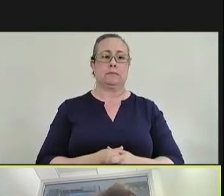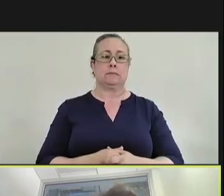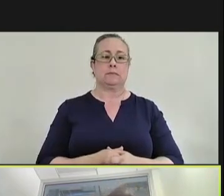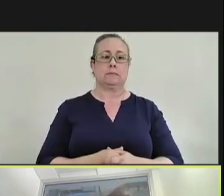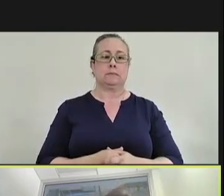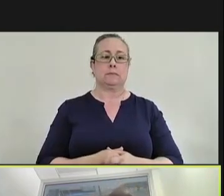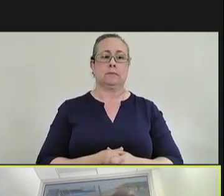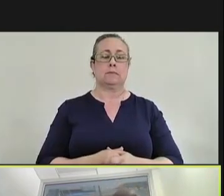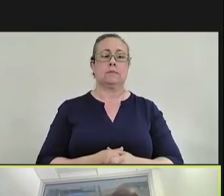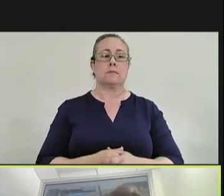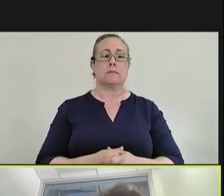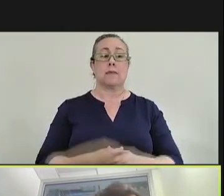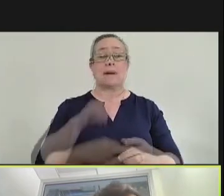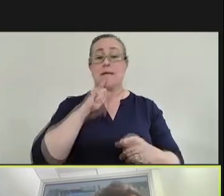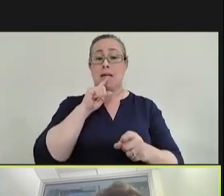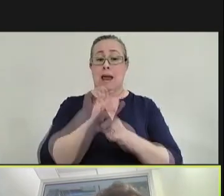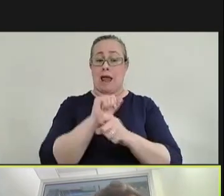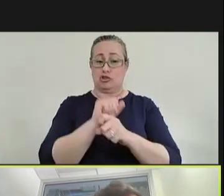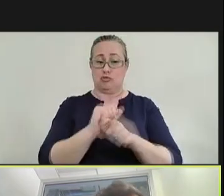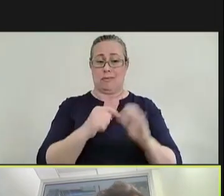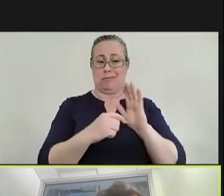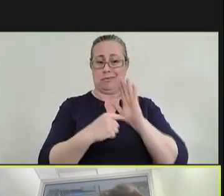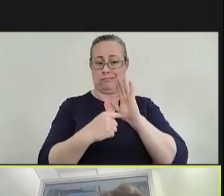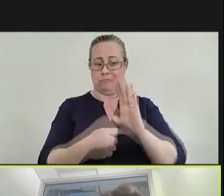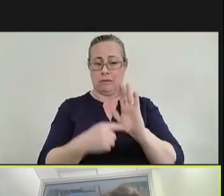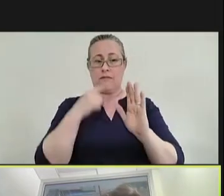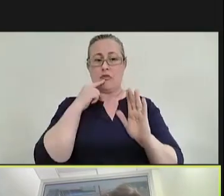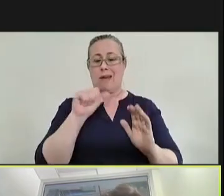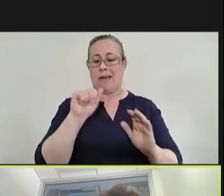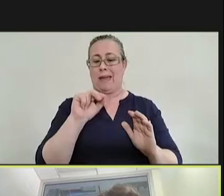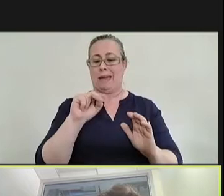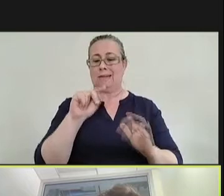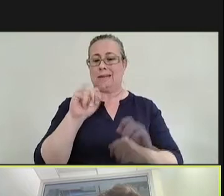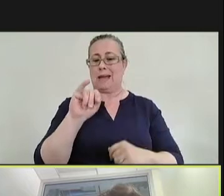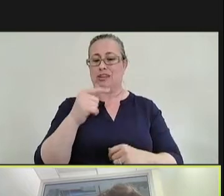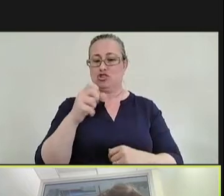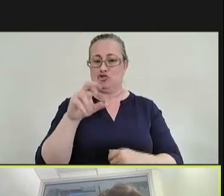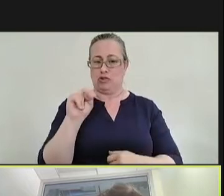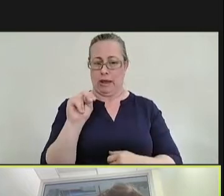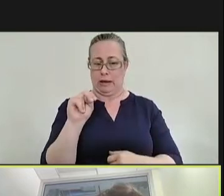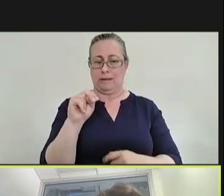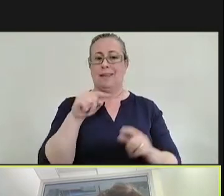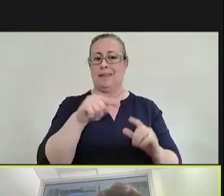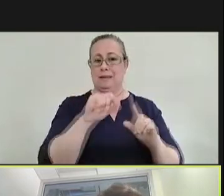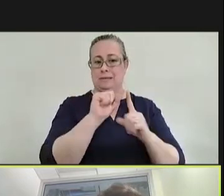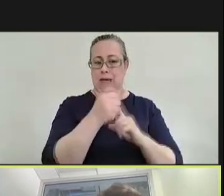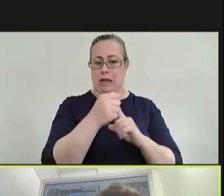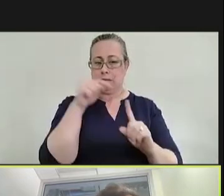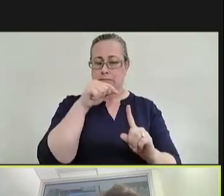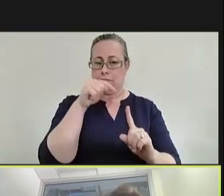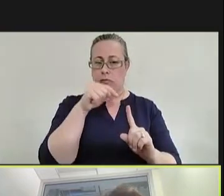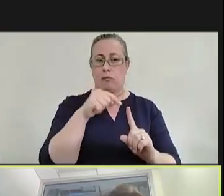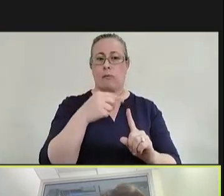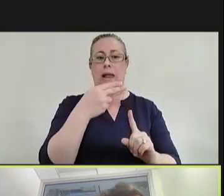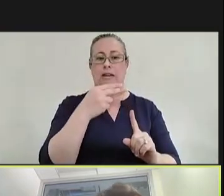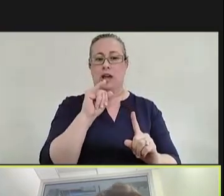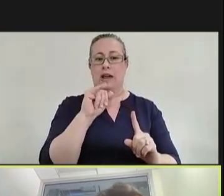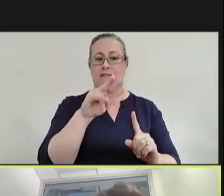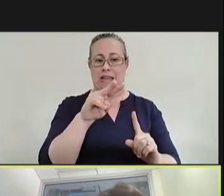so an actual example for an antigen, in this case, this is HIV envelope trimer.